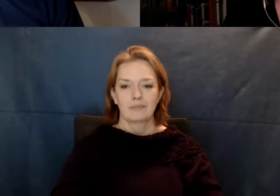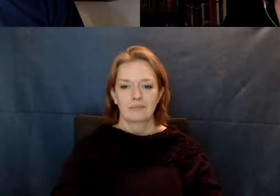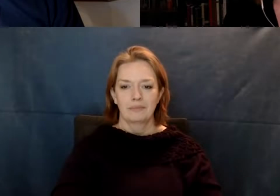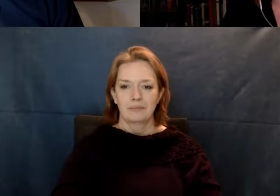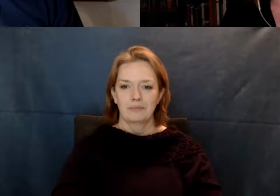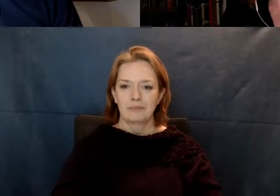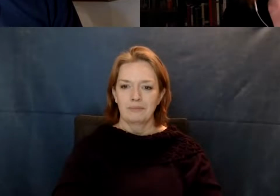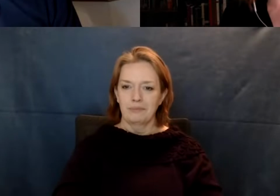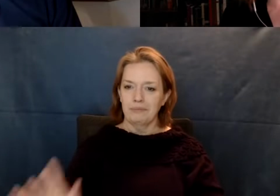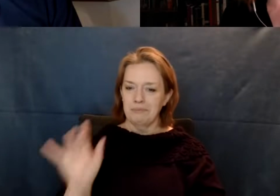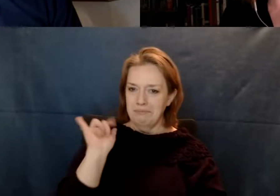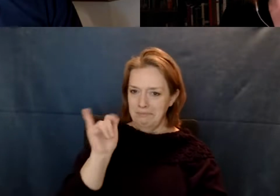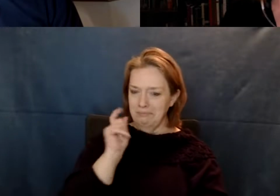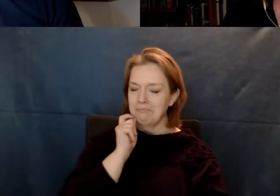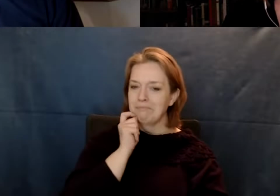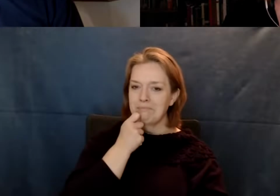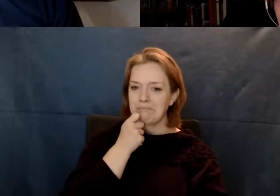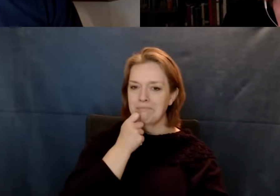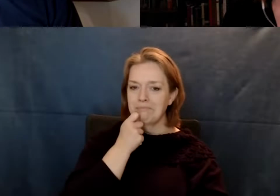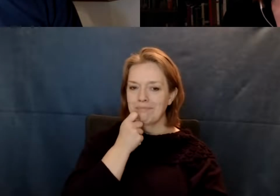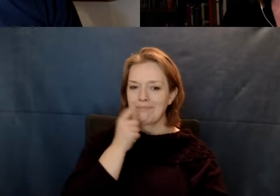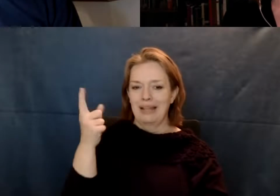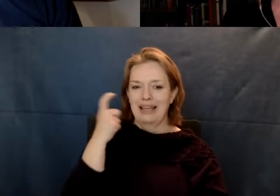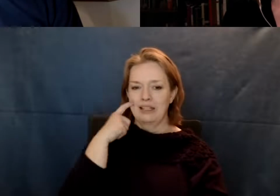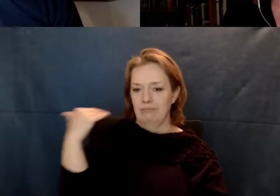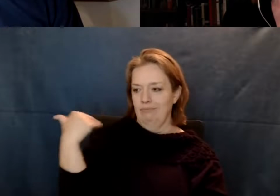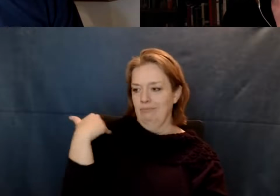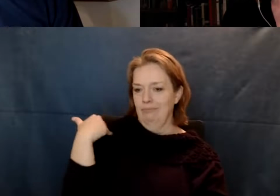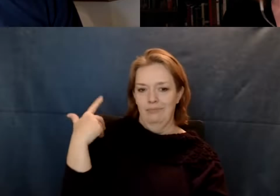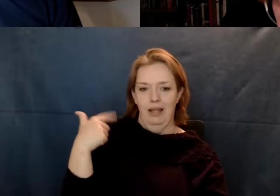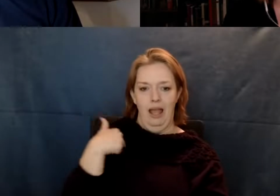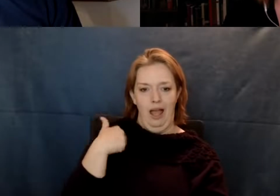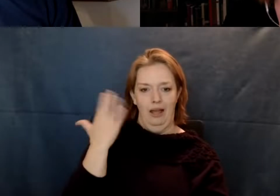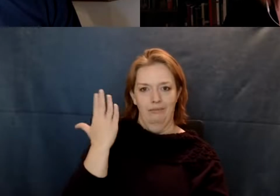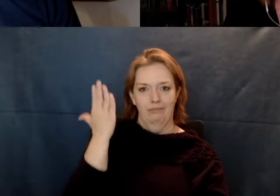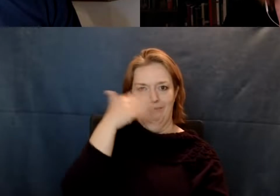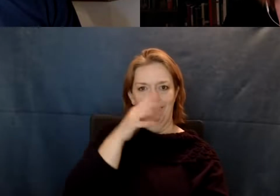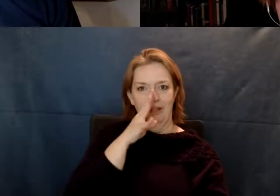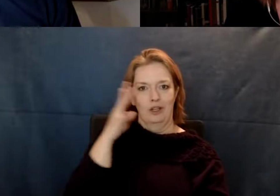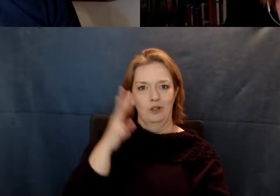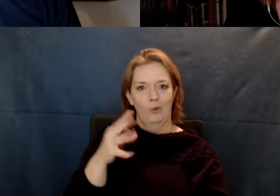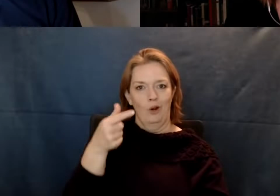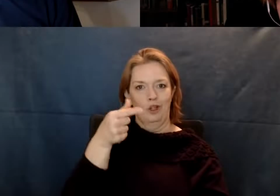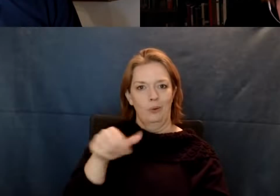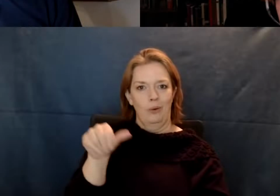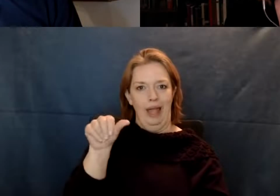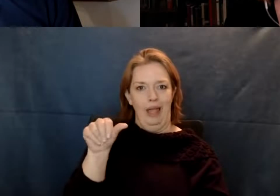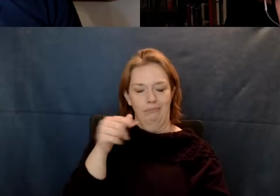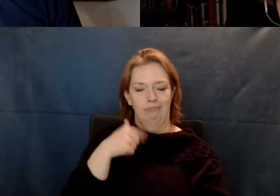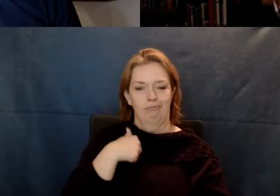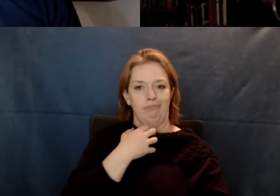So I just was alerted that I have been ignoring the Q&A box, and so there's a couple of questions